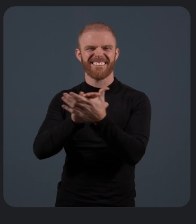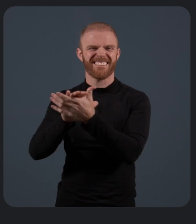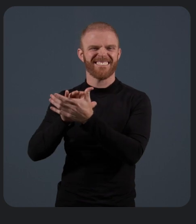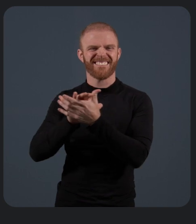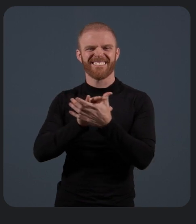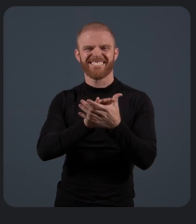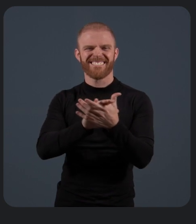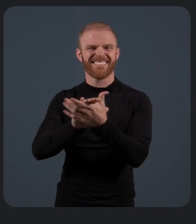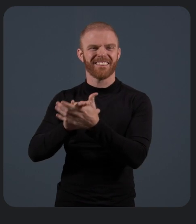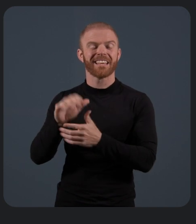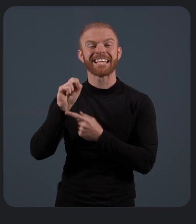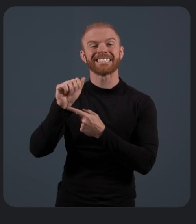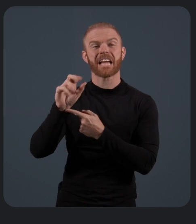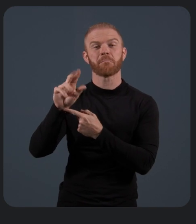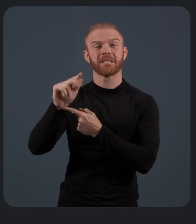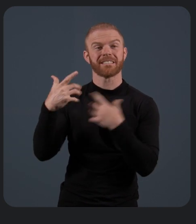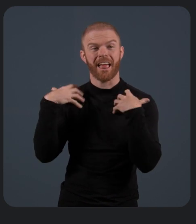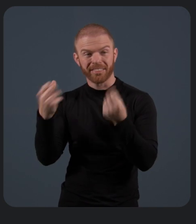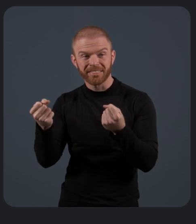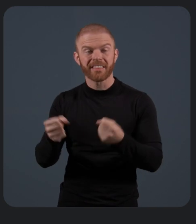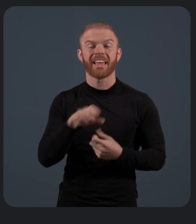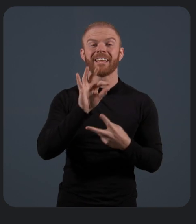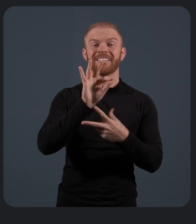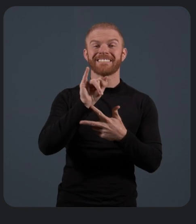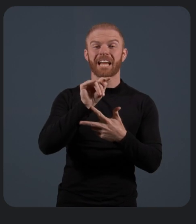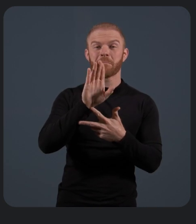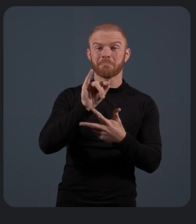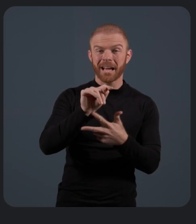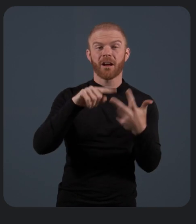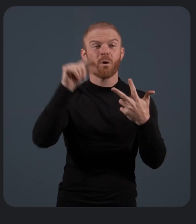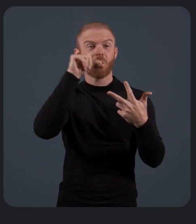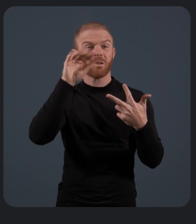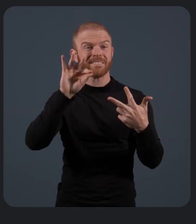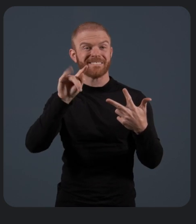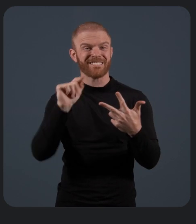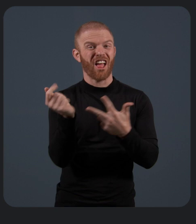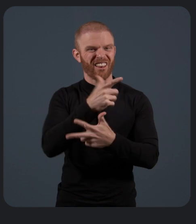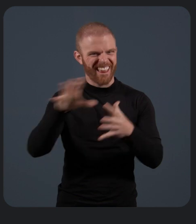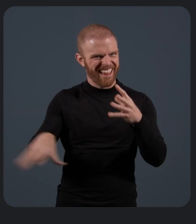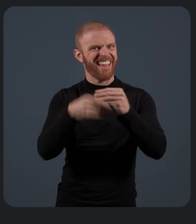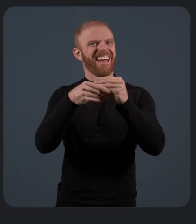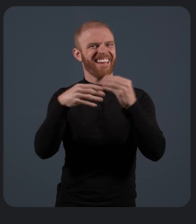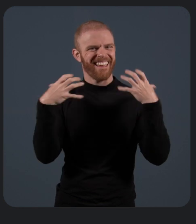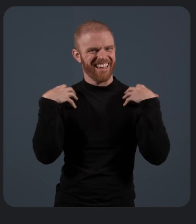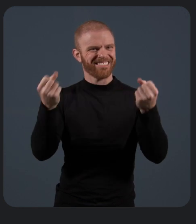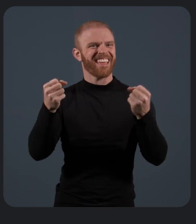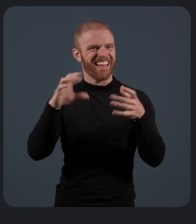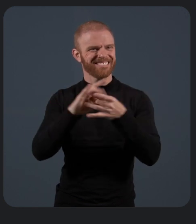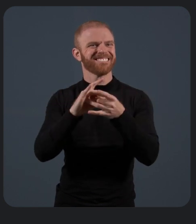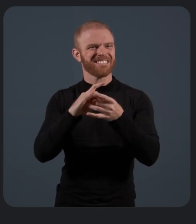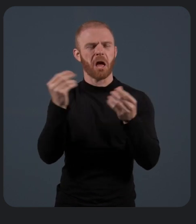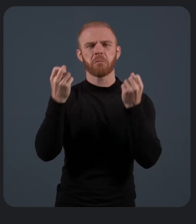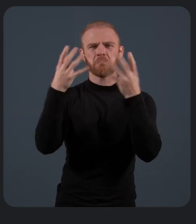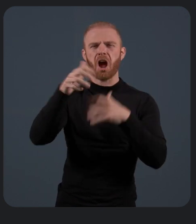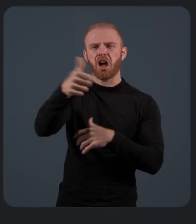Samsung Health, Fitbit, and Google Fit are all adopting Health Connect, along with many popular health and fitness apps.